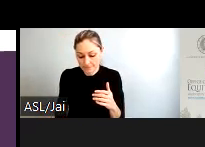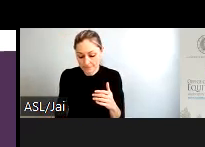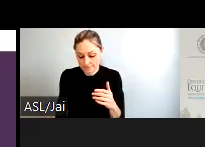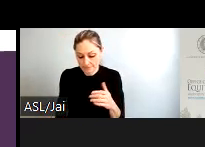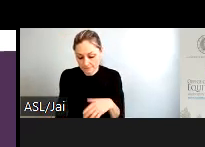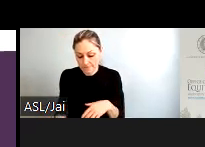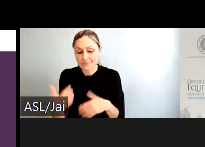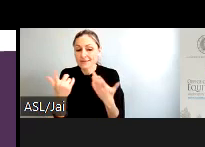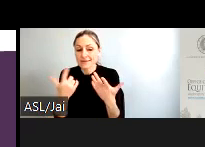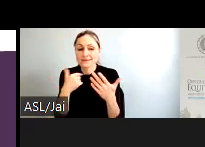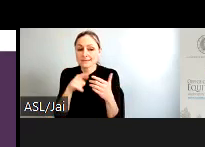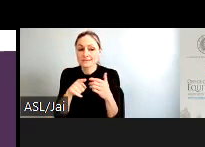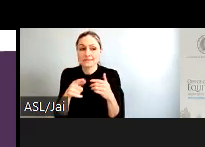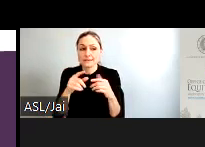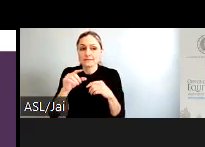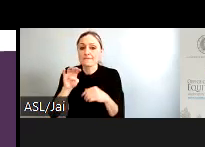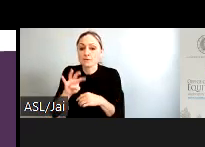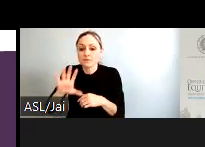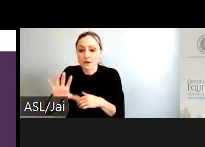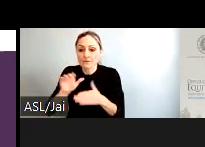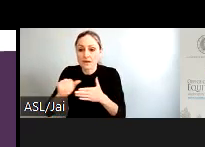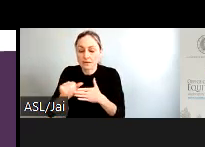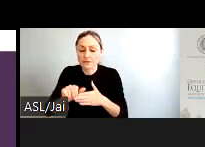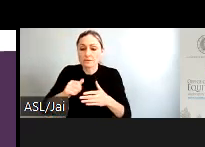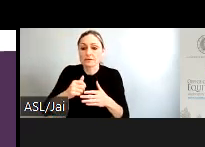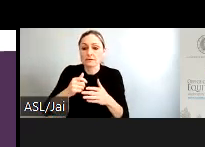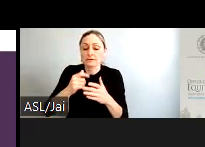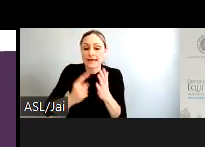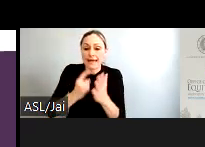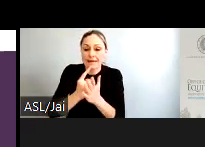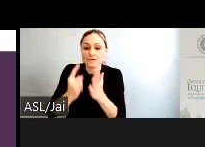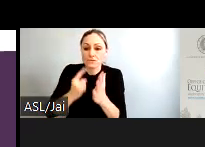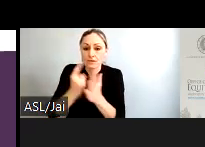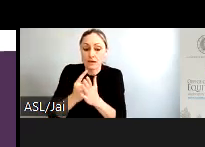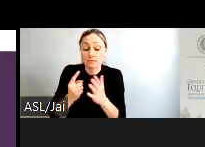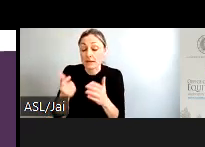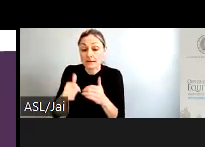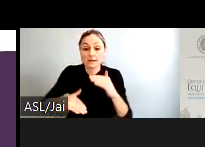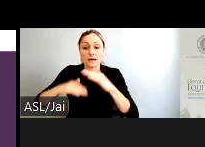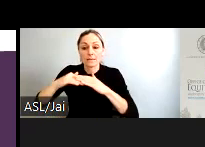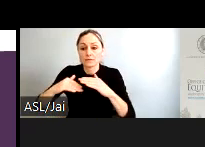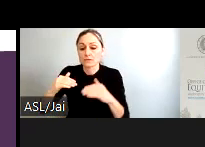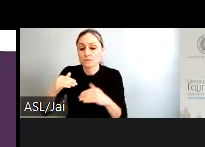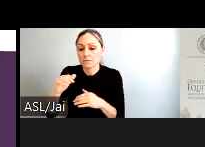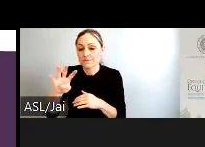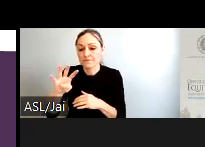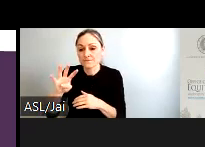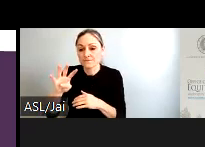There 45 per hour up to anything up to four hours which would hit the seal ceiling of $200.